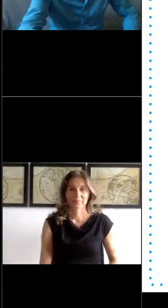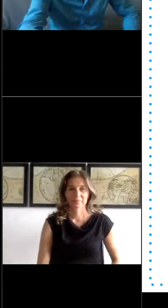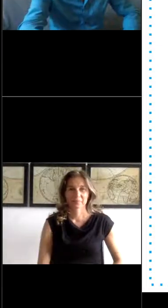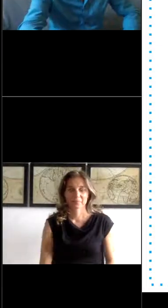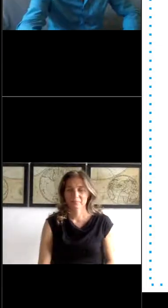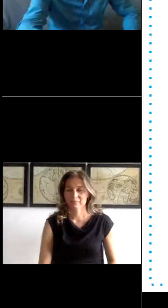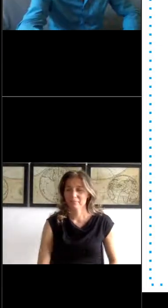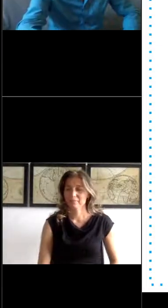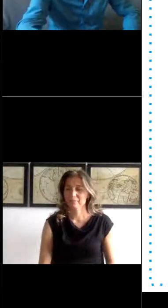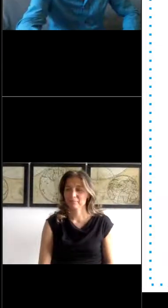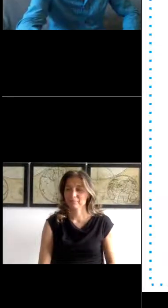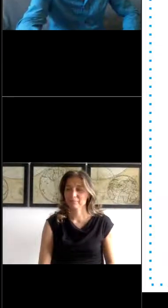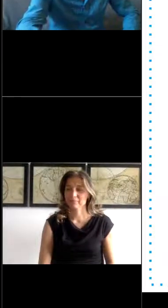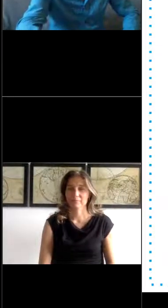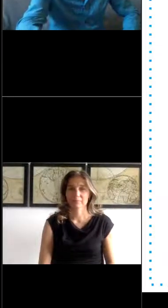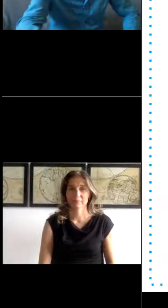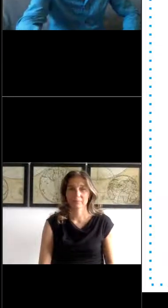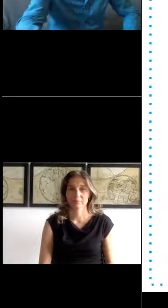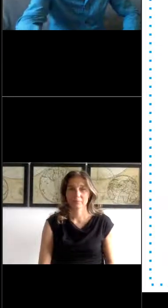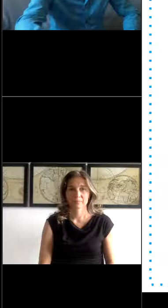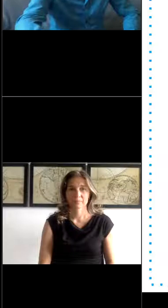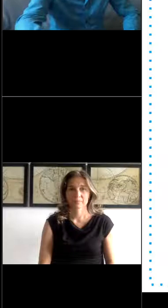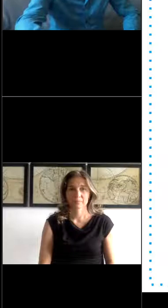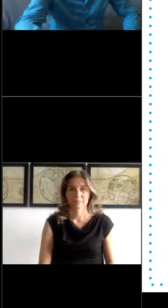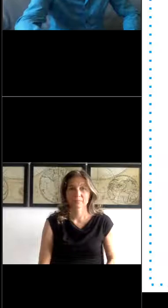between the 3 institutions, it's needs to be there.